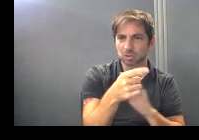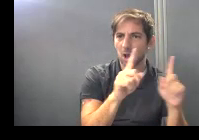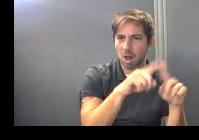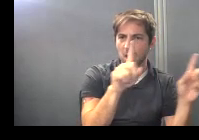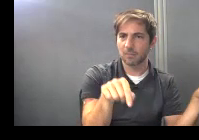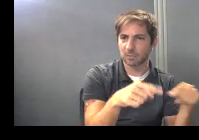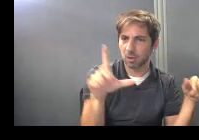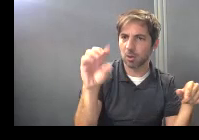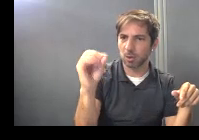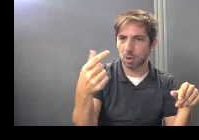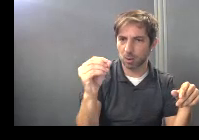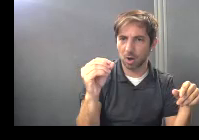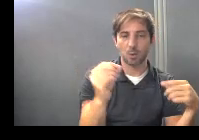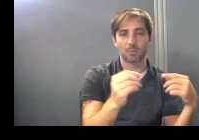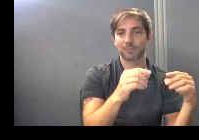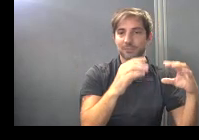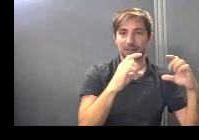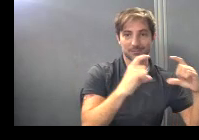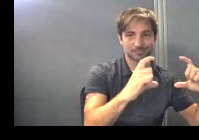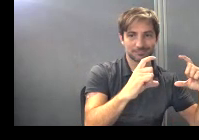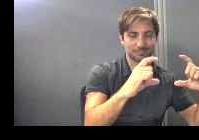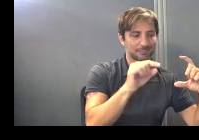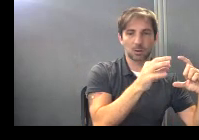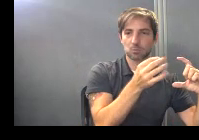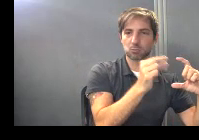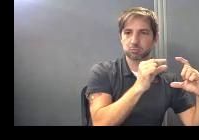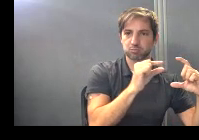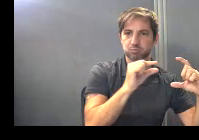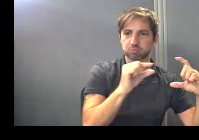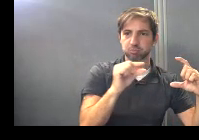AT THE TOP ARE IMAGES -- IT'S REPEATED IMAGES OF THE SAME ONE.